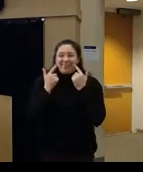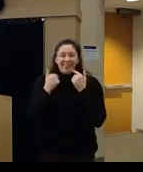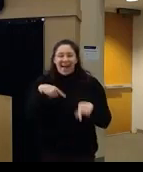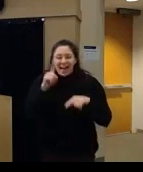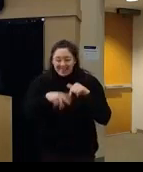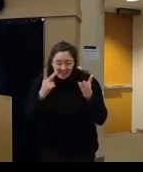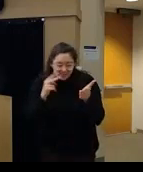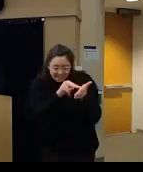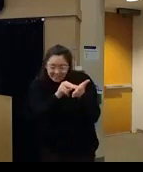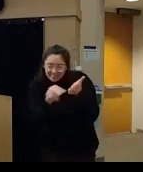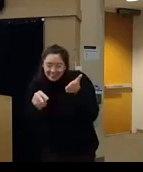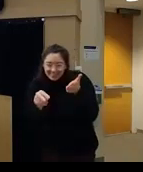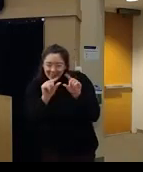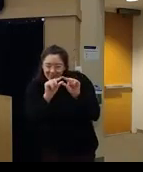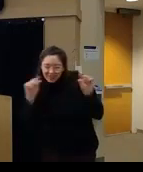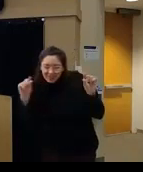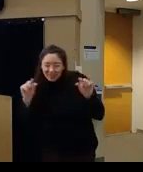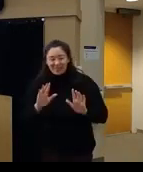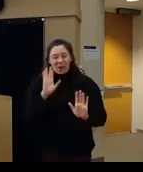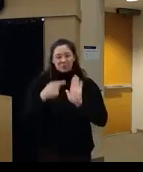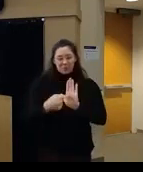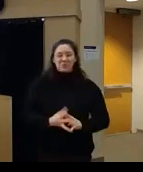writing if I had my it may be in the next one I'll show you but you see